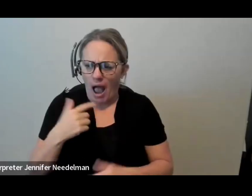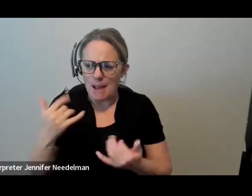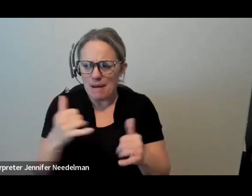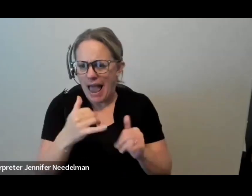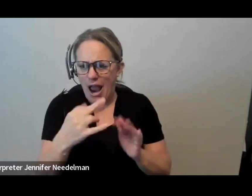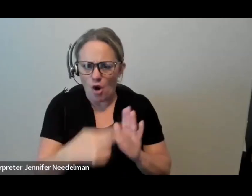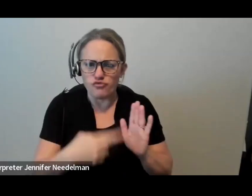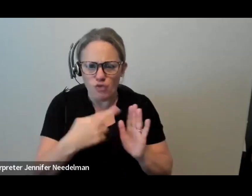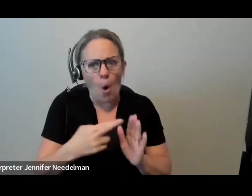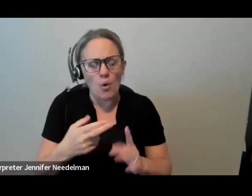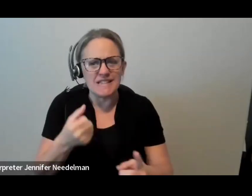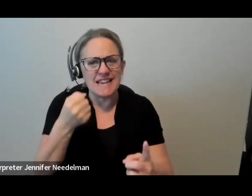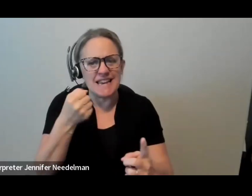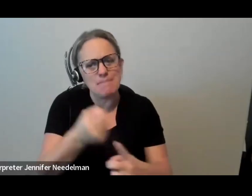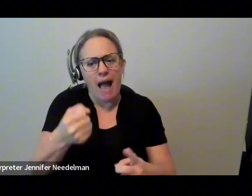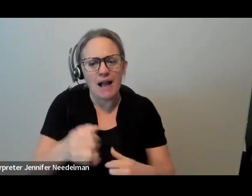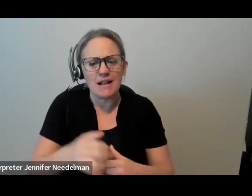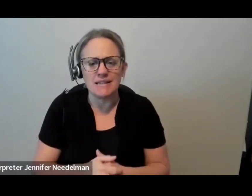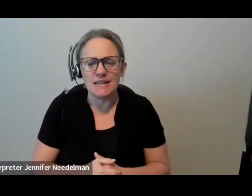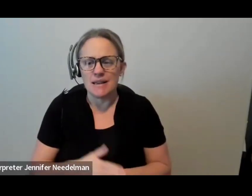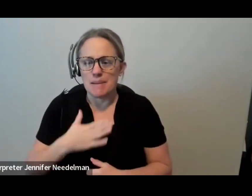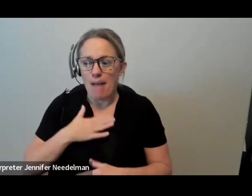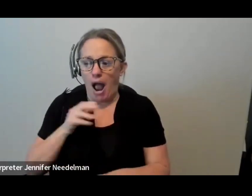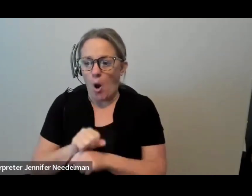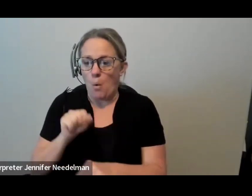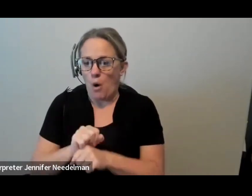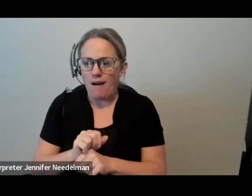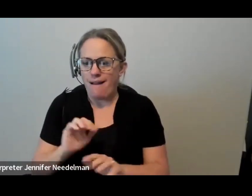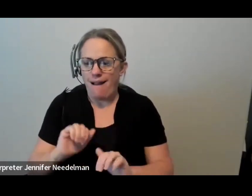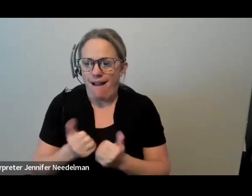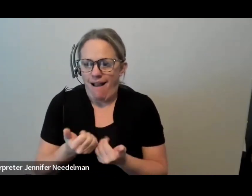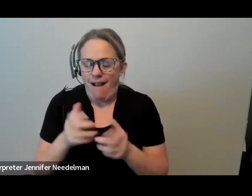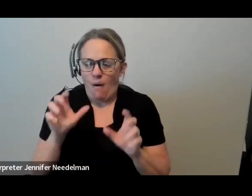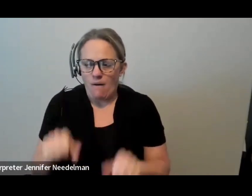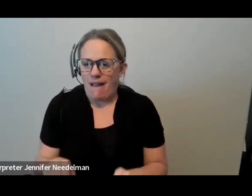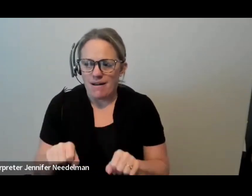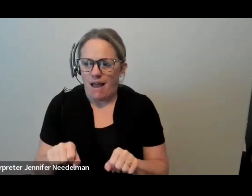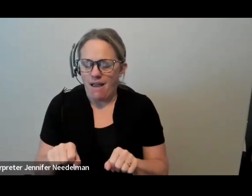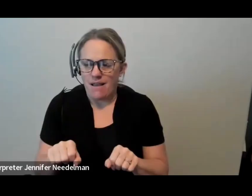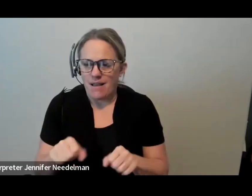and with the work I put out, how can I just make this a little bit more accessible?